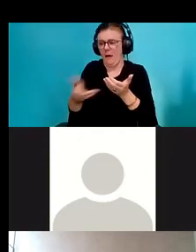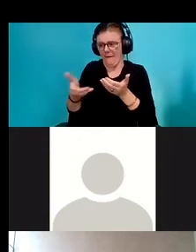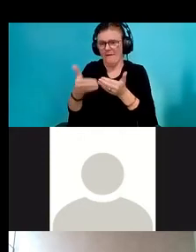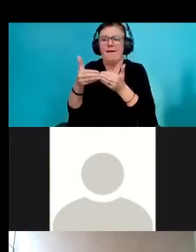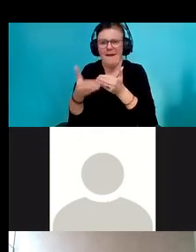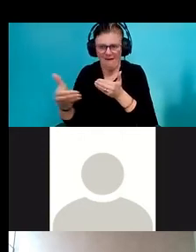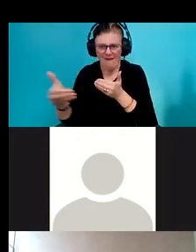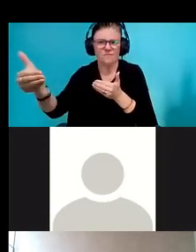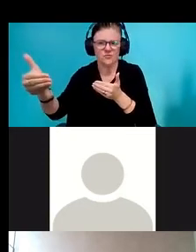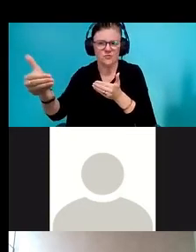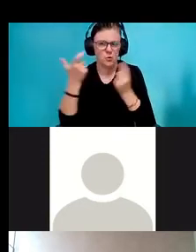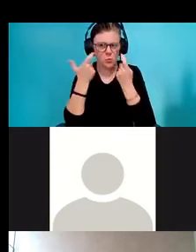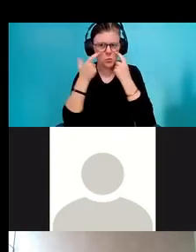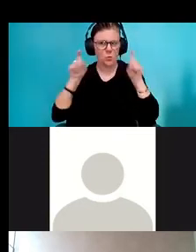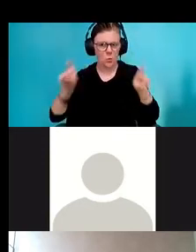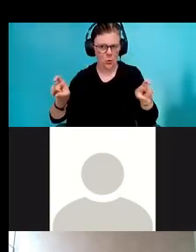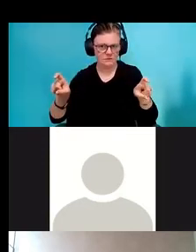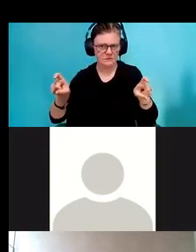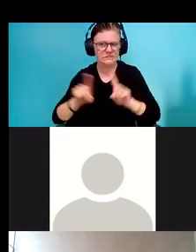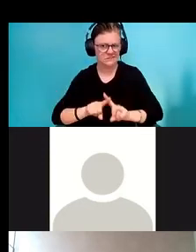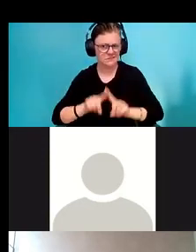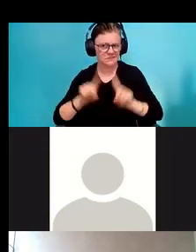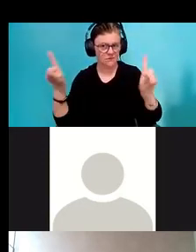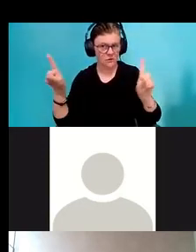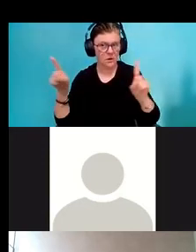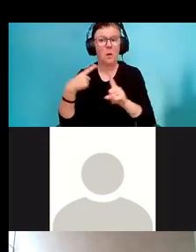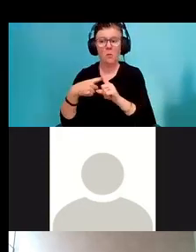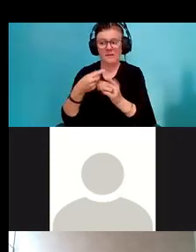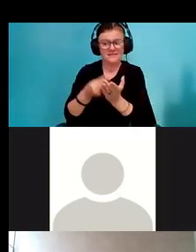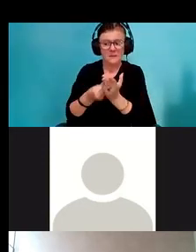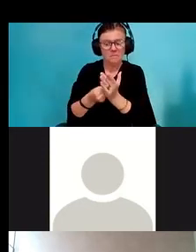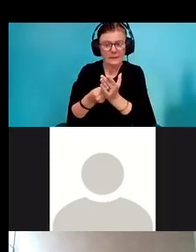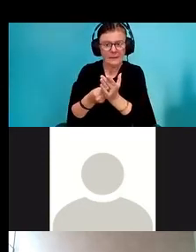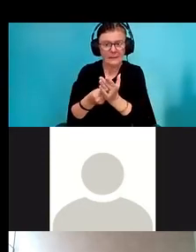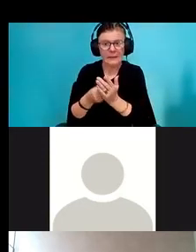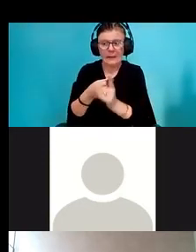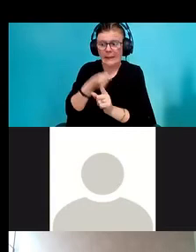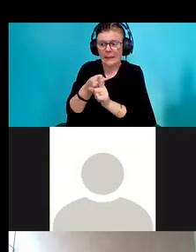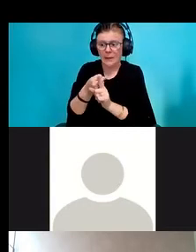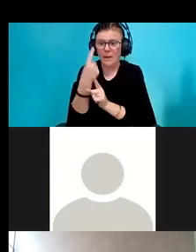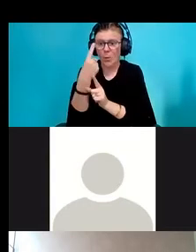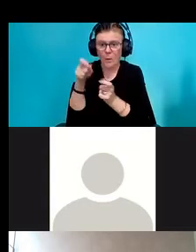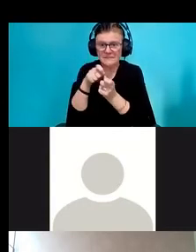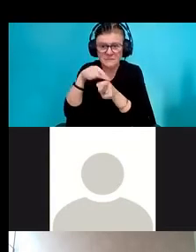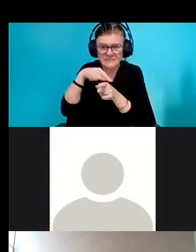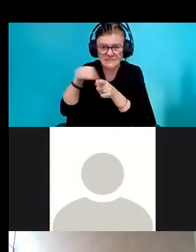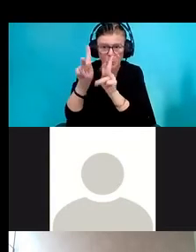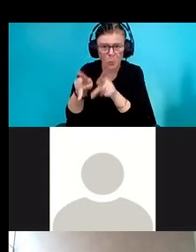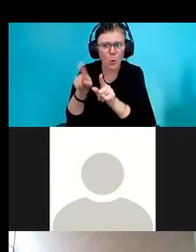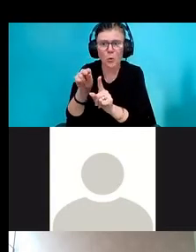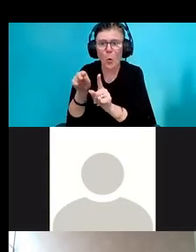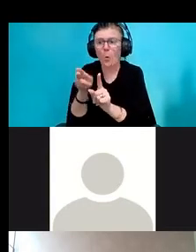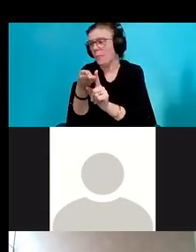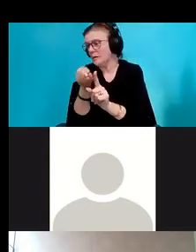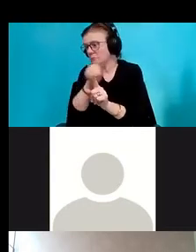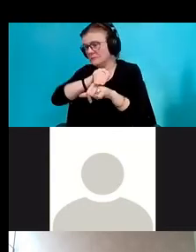It talks about how the funding had an impact, even beyond the one advocate who was being funded with the grant,